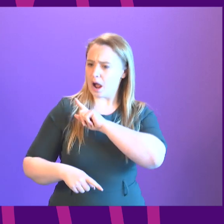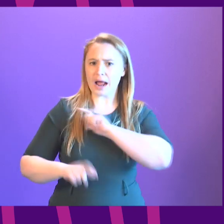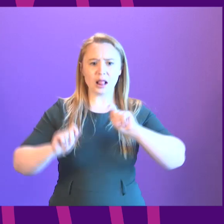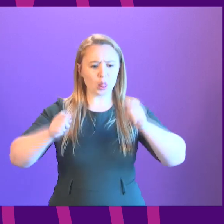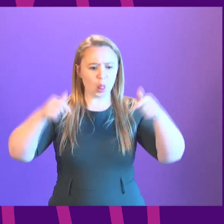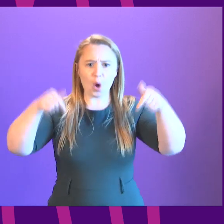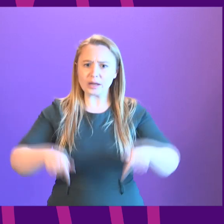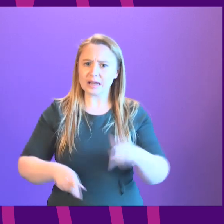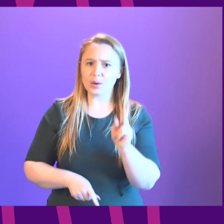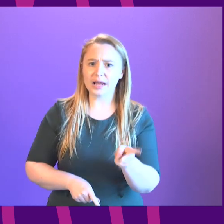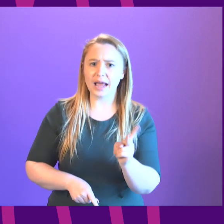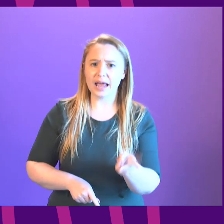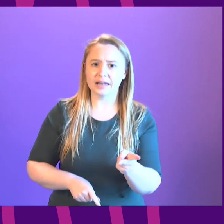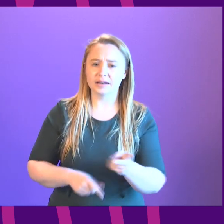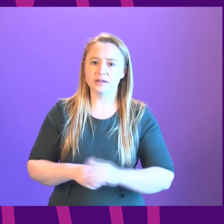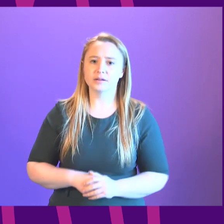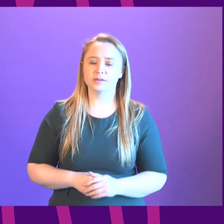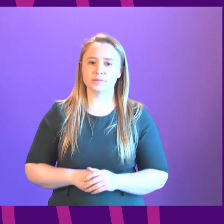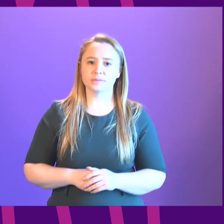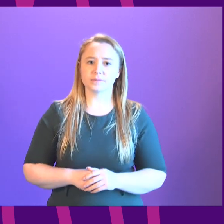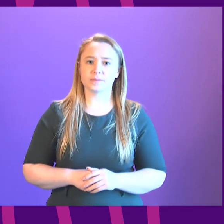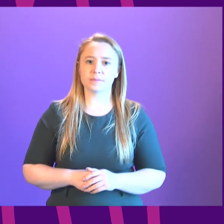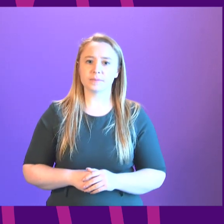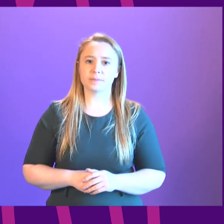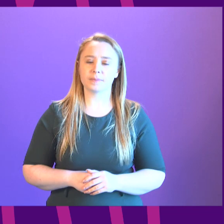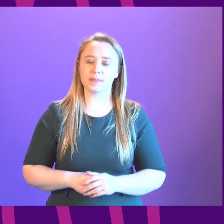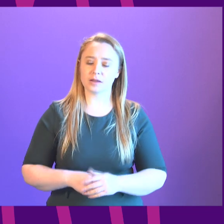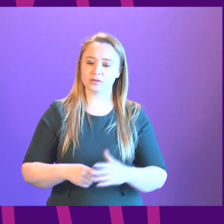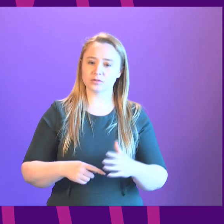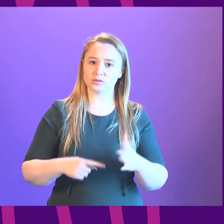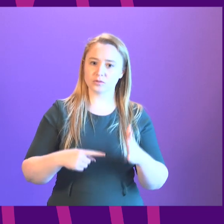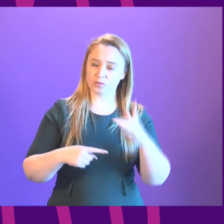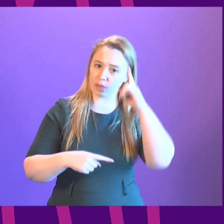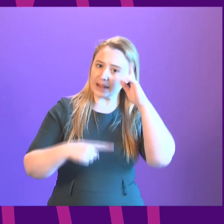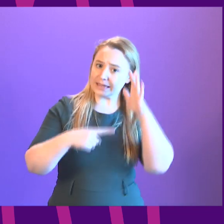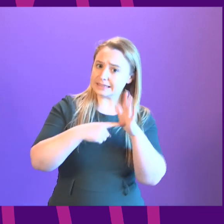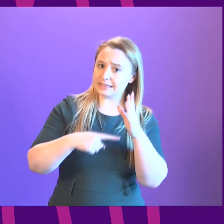restrictions seen since March. They are asking whether the tier system has now been abandoned